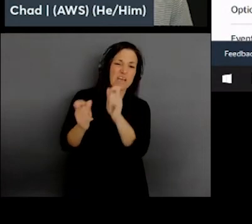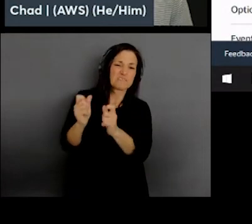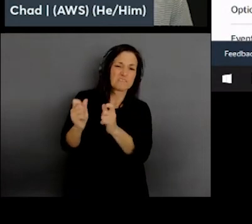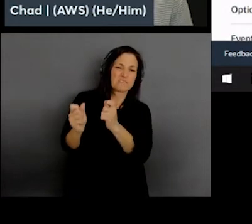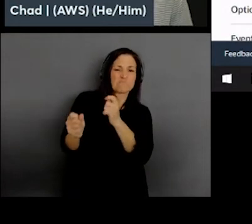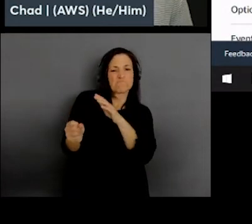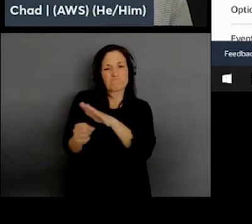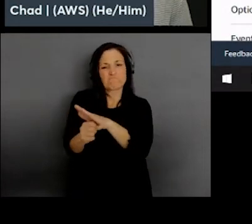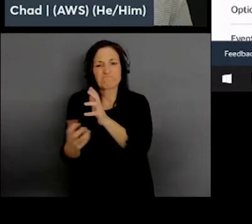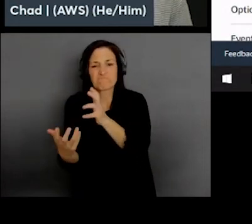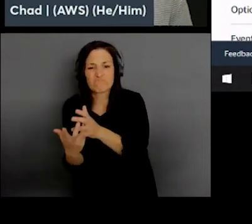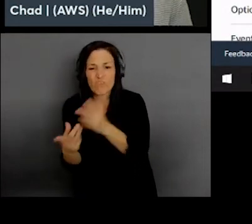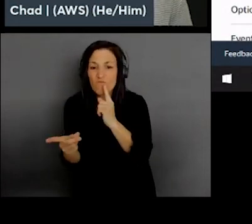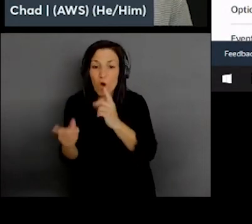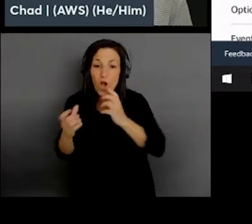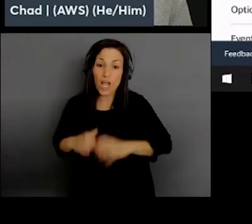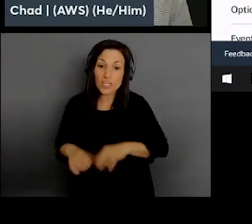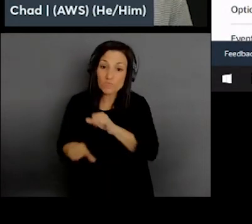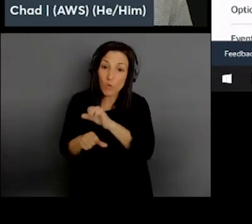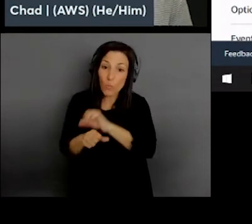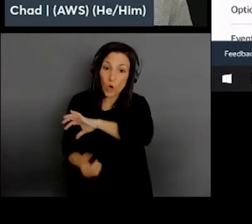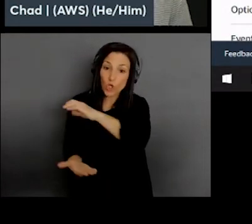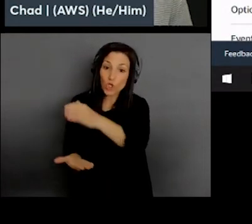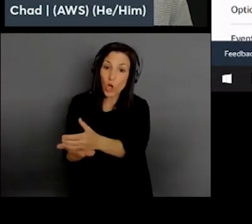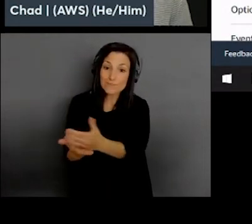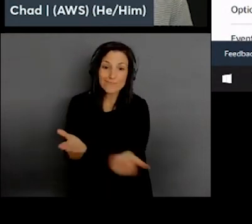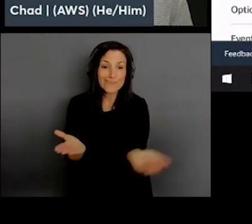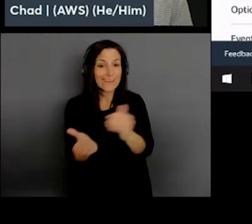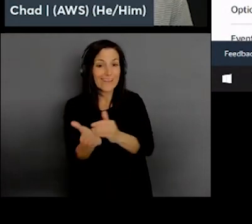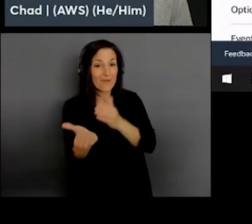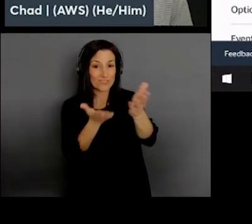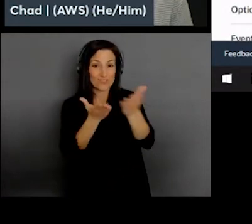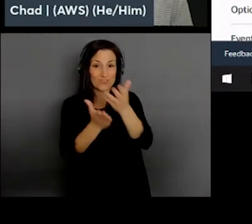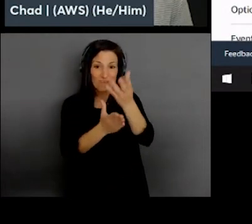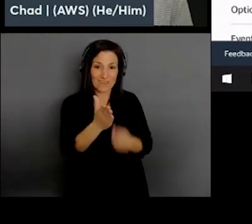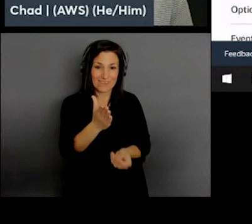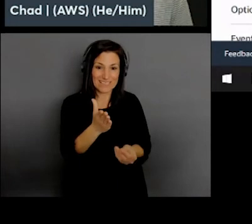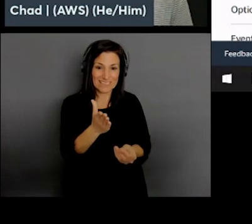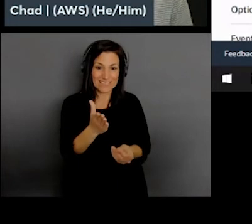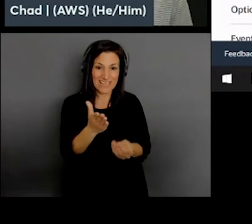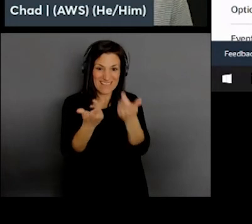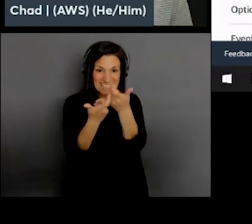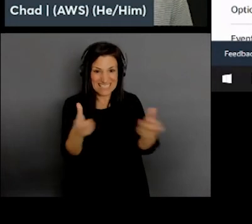So one thing to note again, in Aurora Serverless v2 is that the scaling rate, how quickly we are able to scale